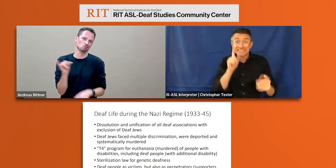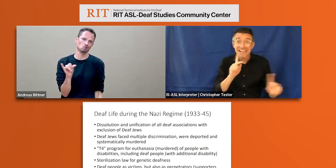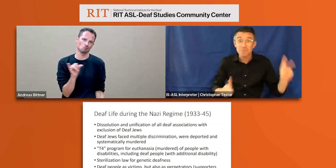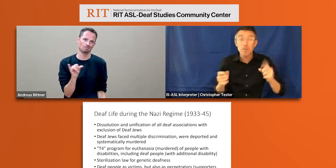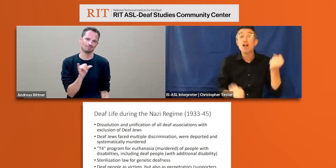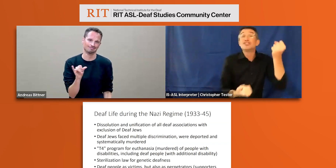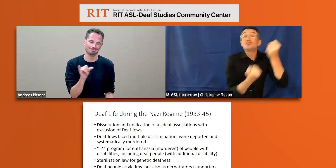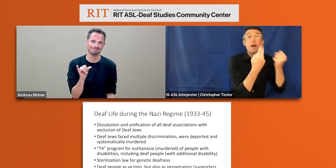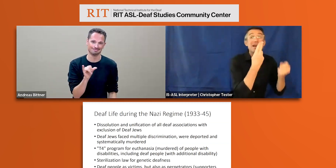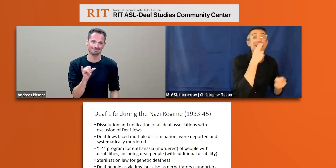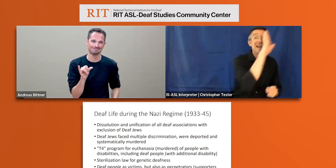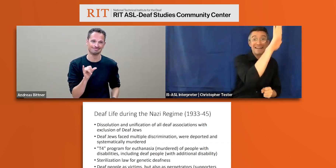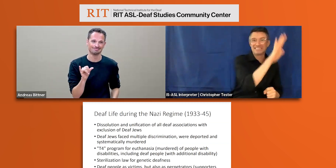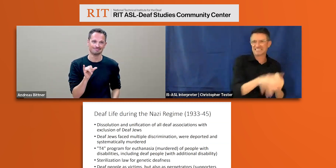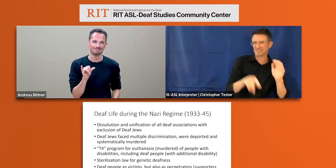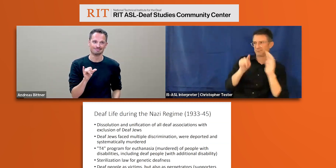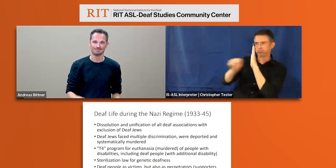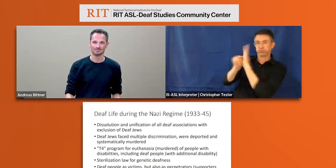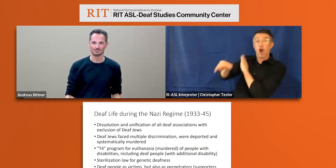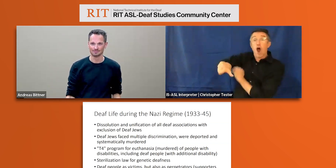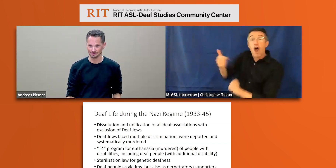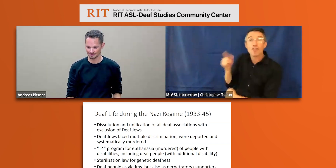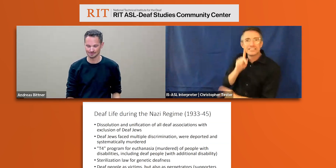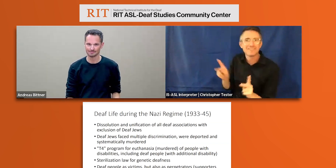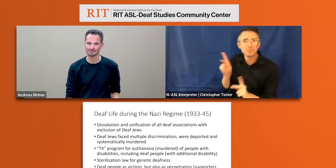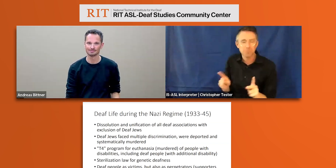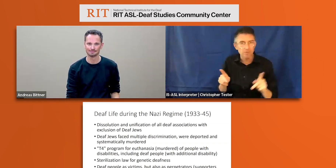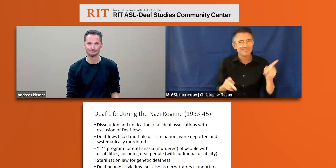sterilization, oppression. Um... >> Murder.